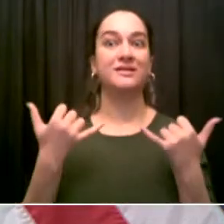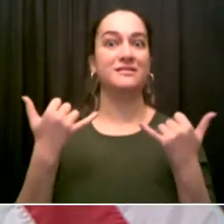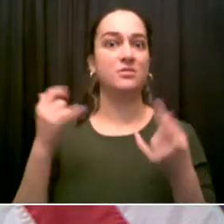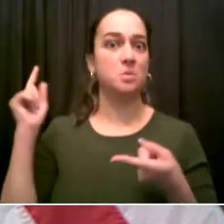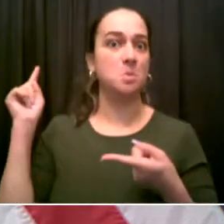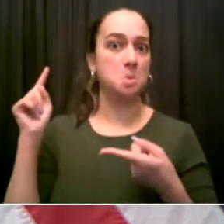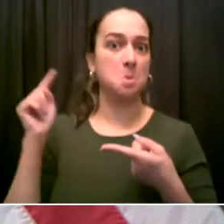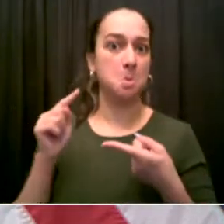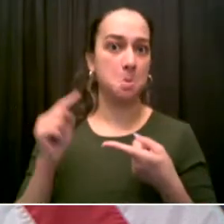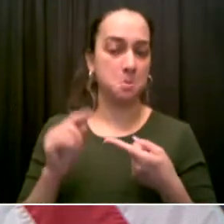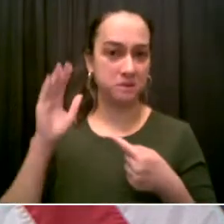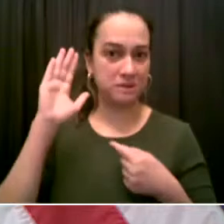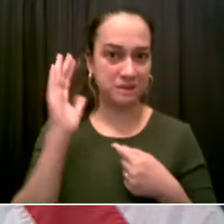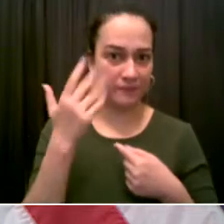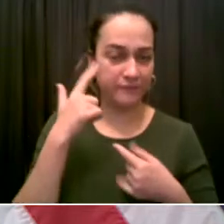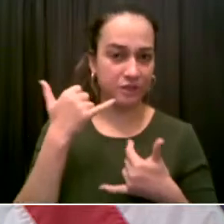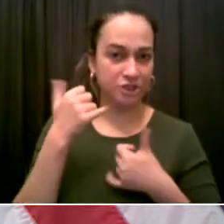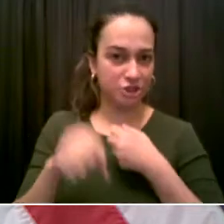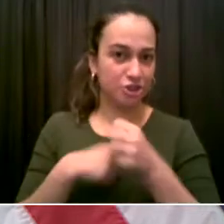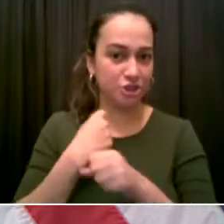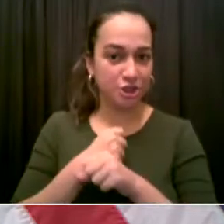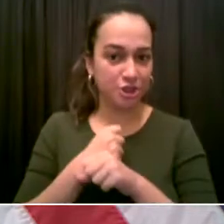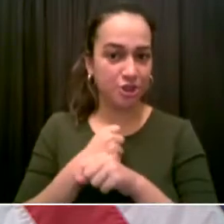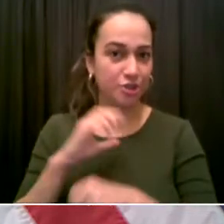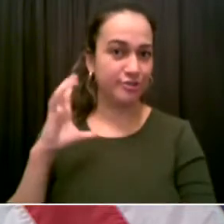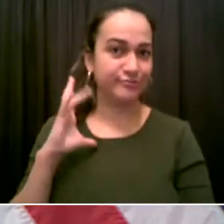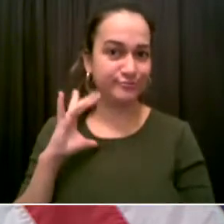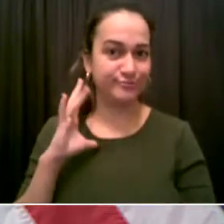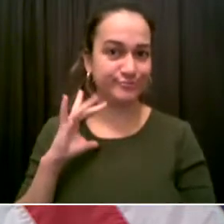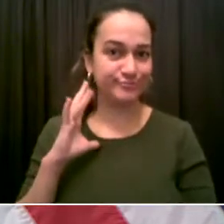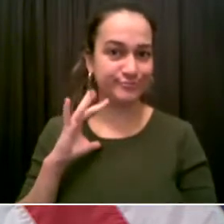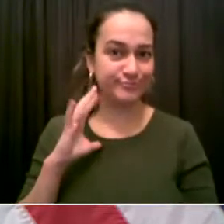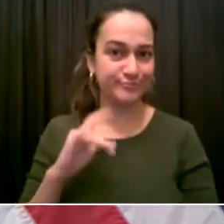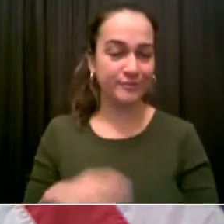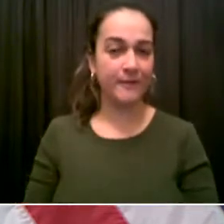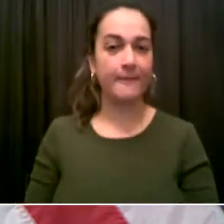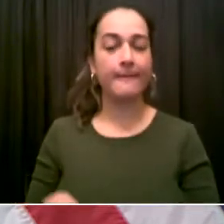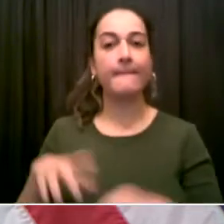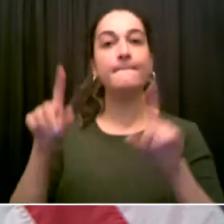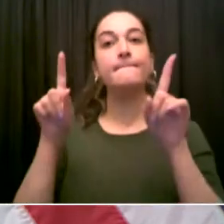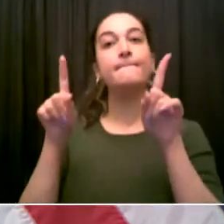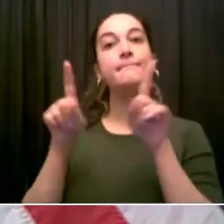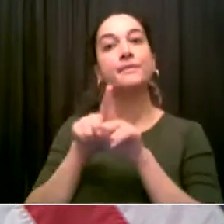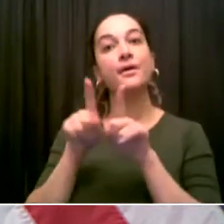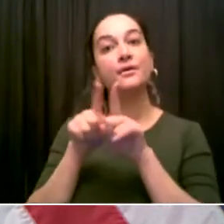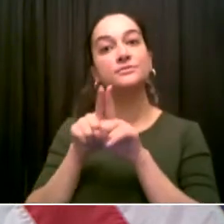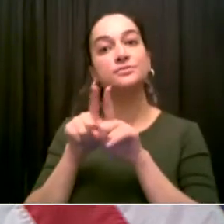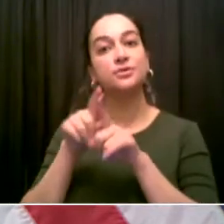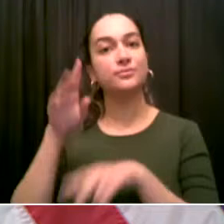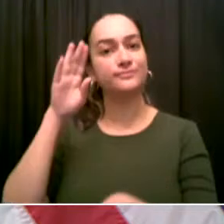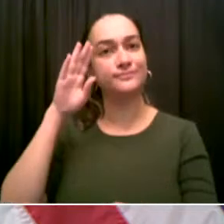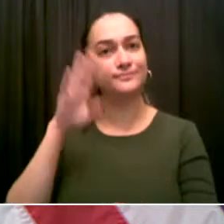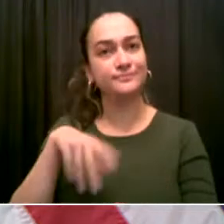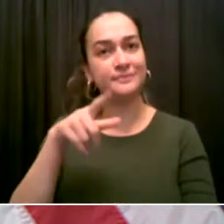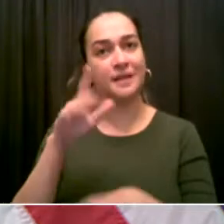OKAY, THANKS. APPOINTED EMPHASIZE THE POINT THAT